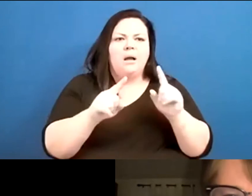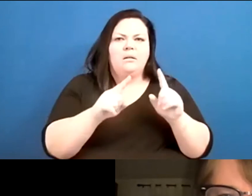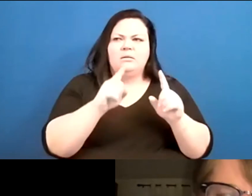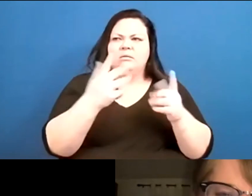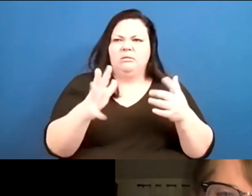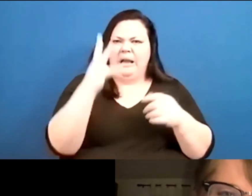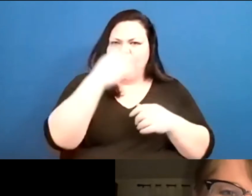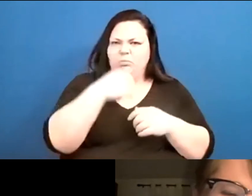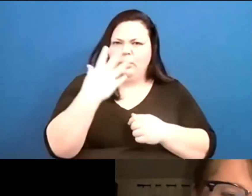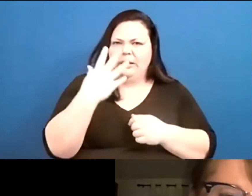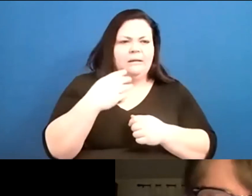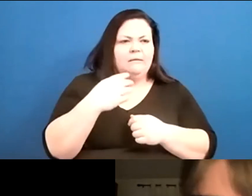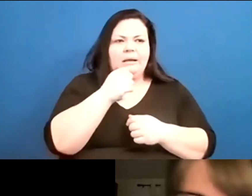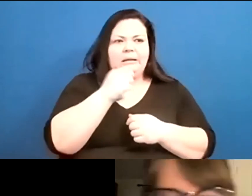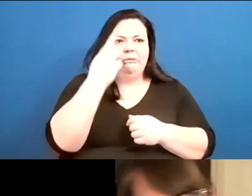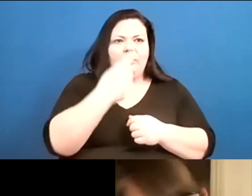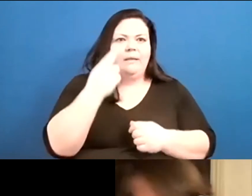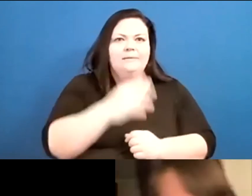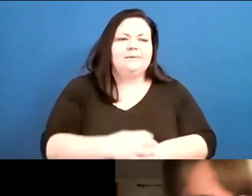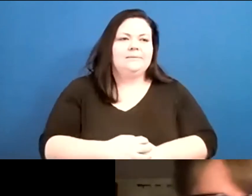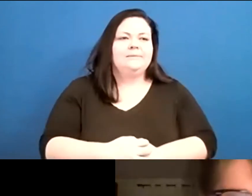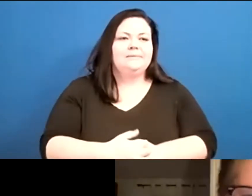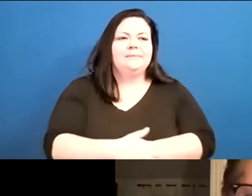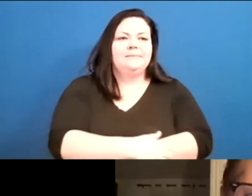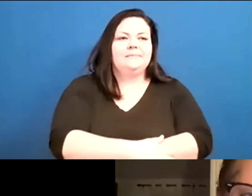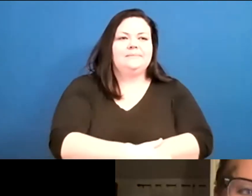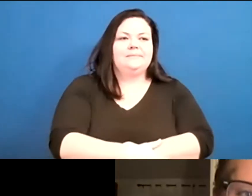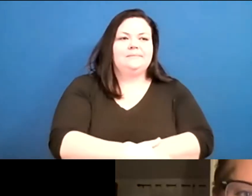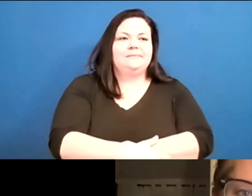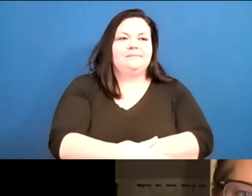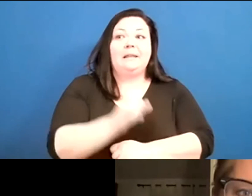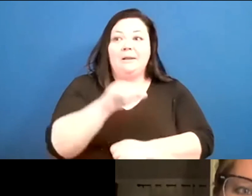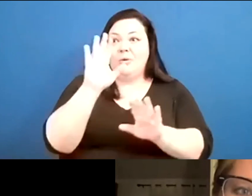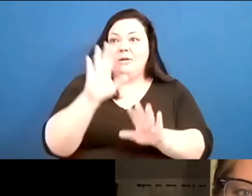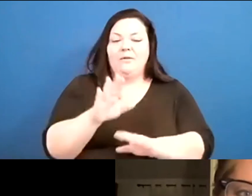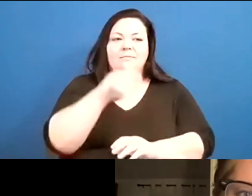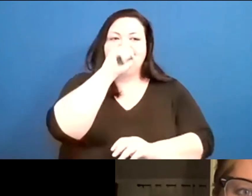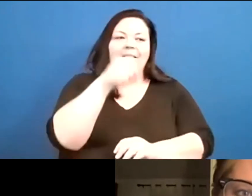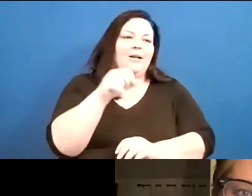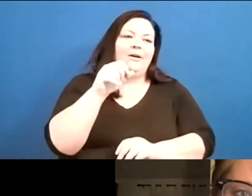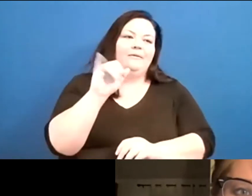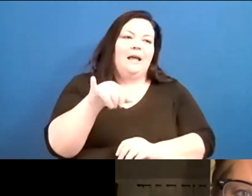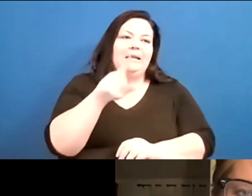didn't expect that. That must have been wonderful, I love Ross, he's such, he's like literally one of the most